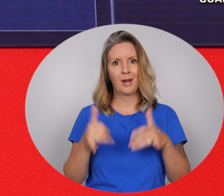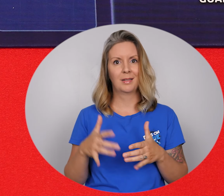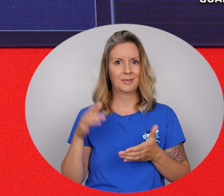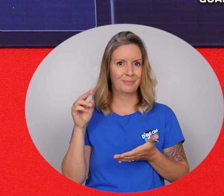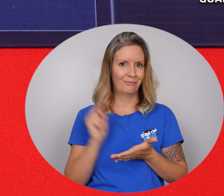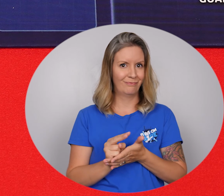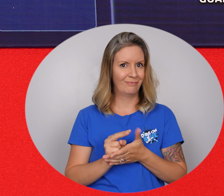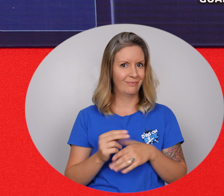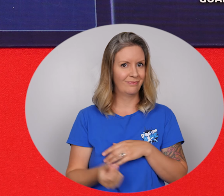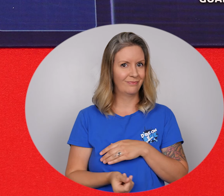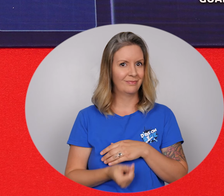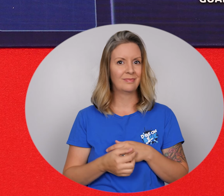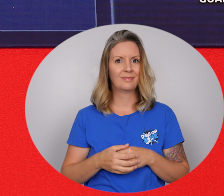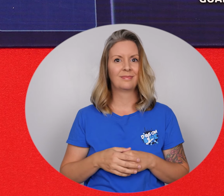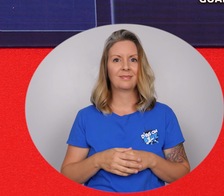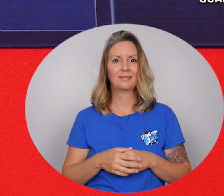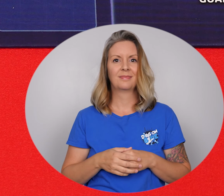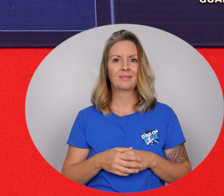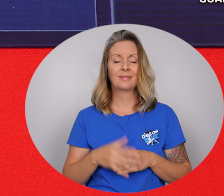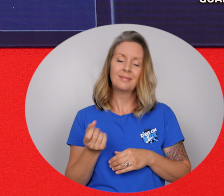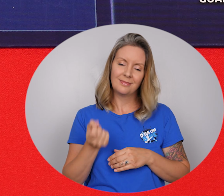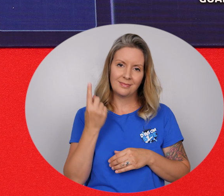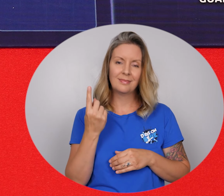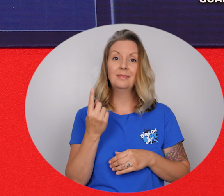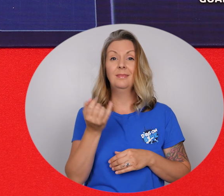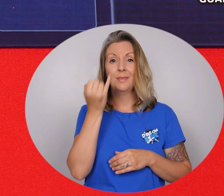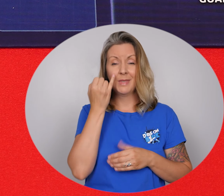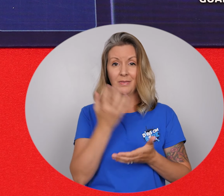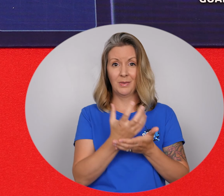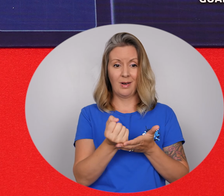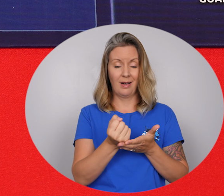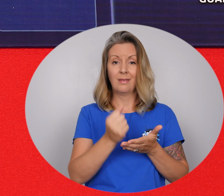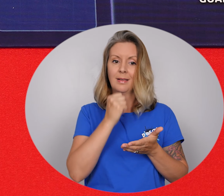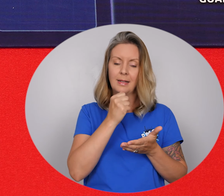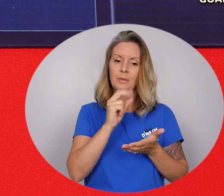then the game is over and all the players lose. Just keep in mind, you don’t lose